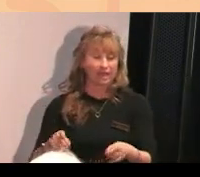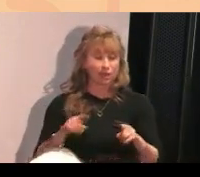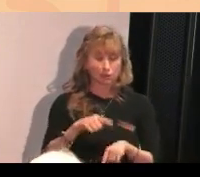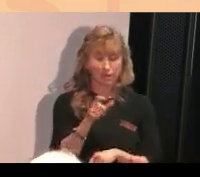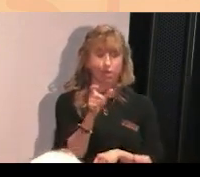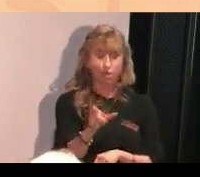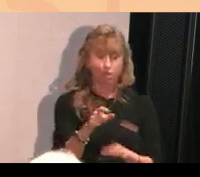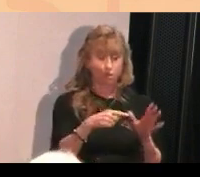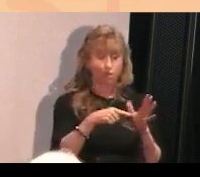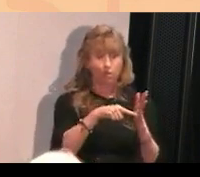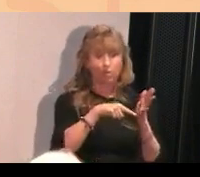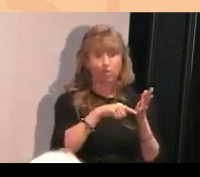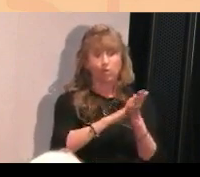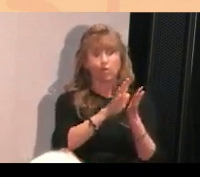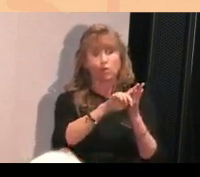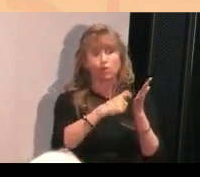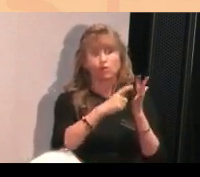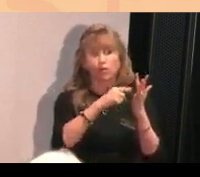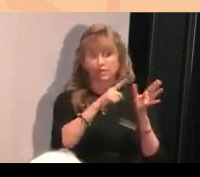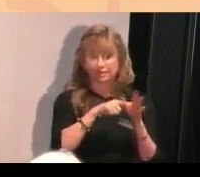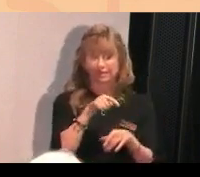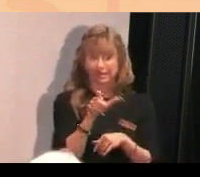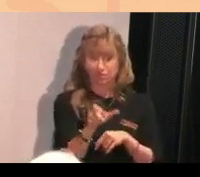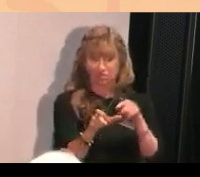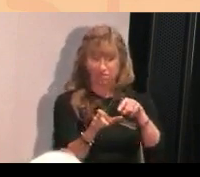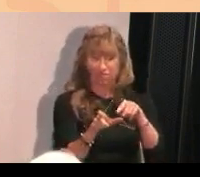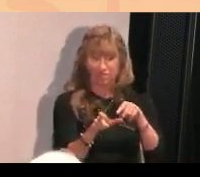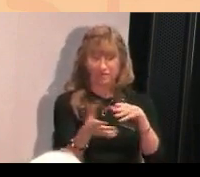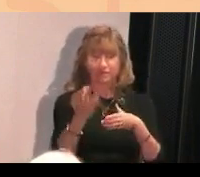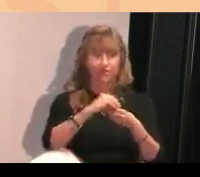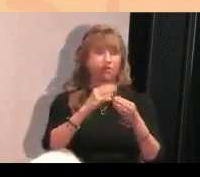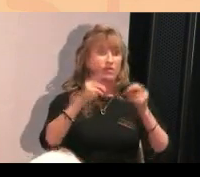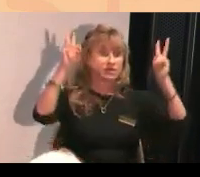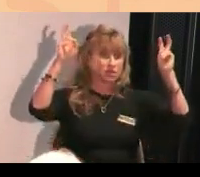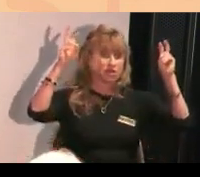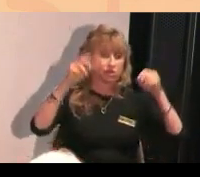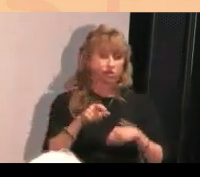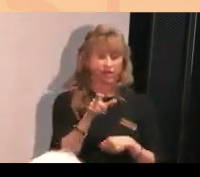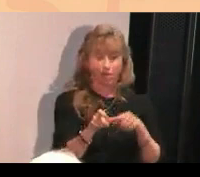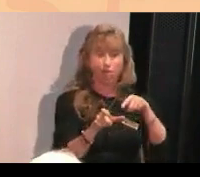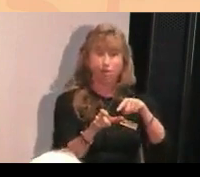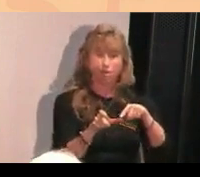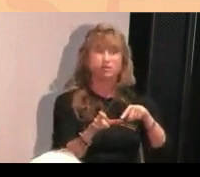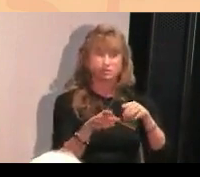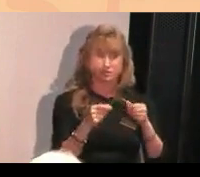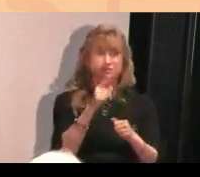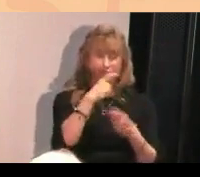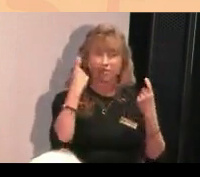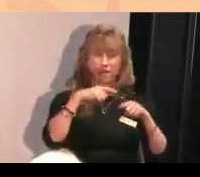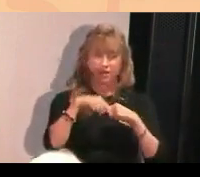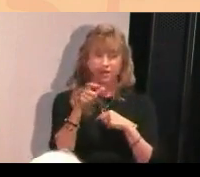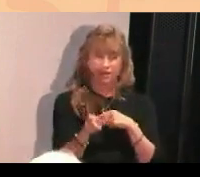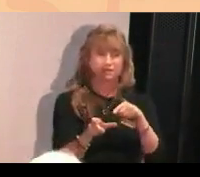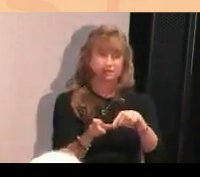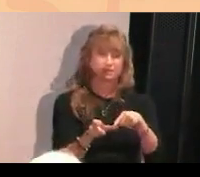which is part of the NIACA title was for many also a trigger word who suggested alternative